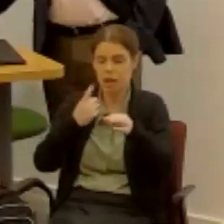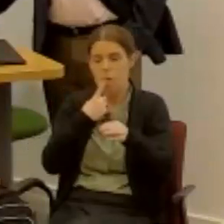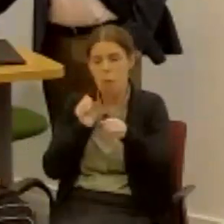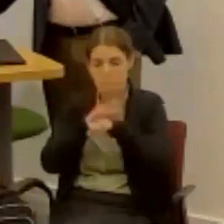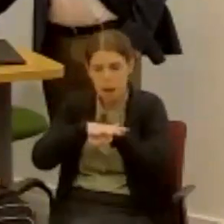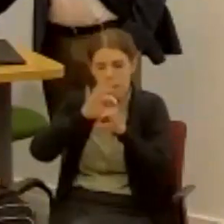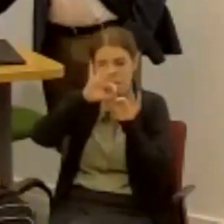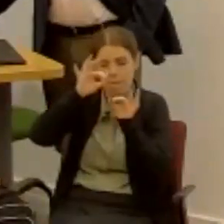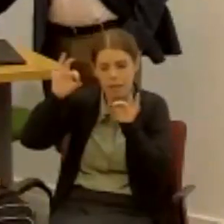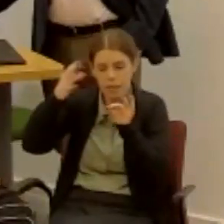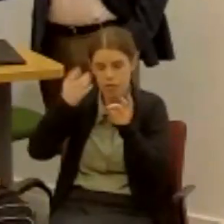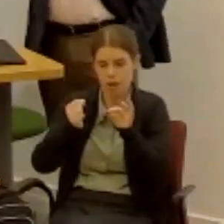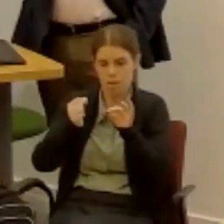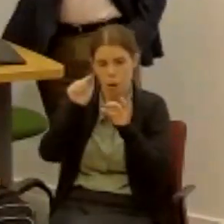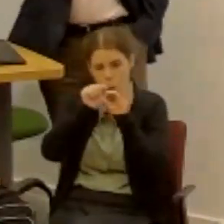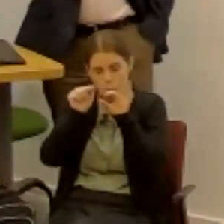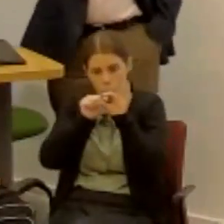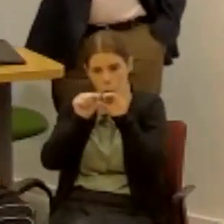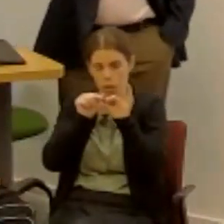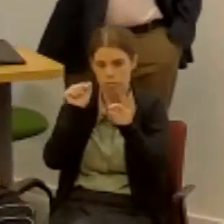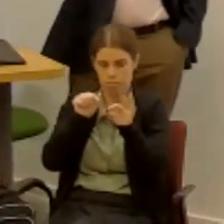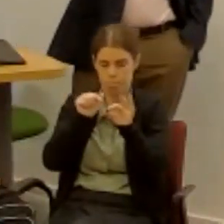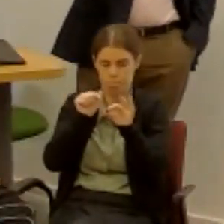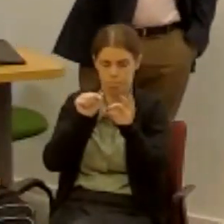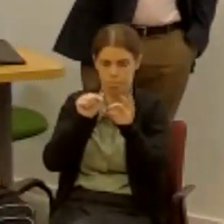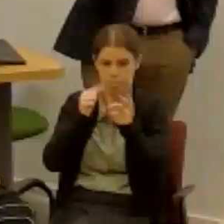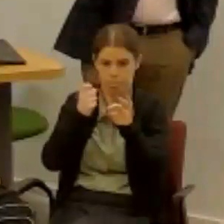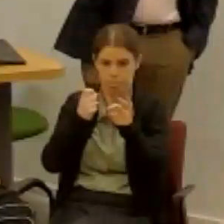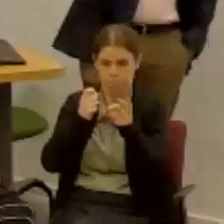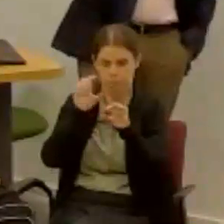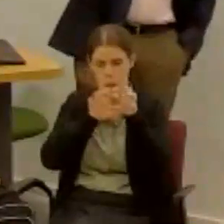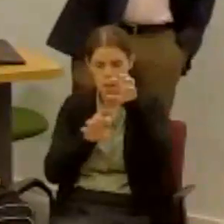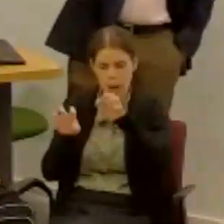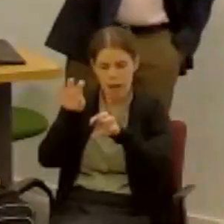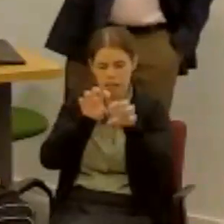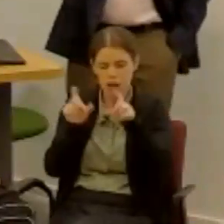These kind of holes in the sections of little blood vessels, so that patchy brown was a